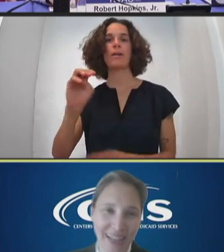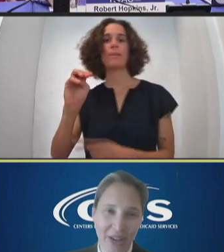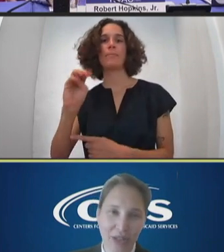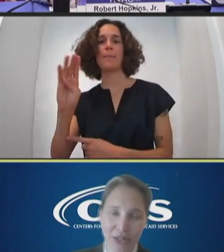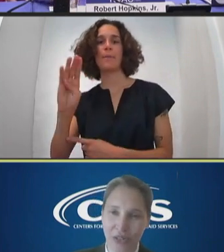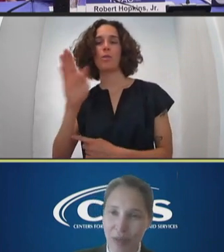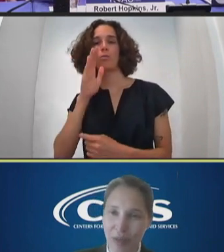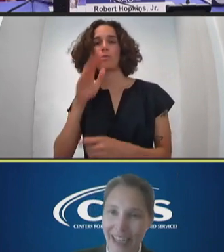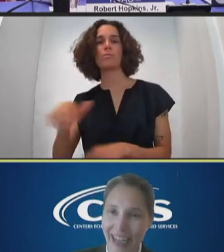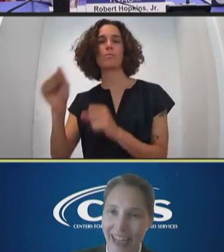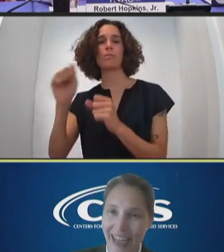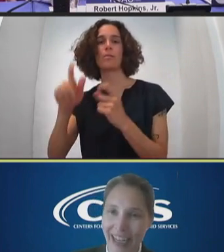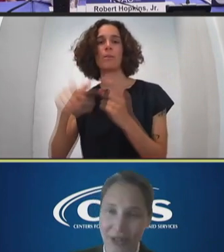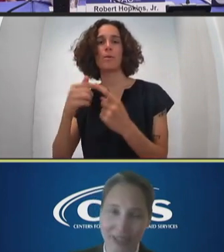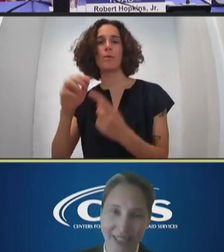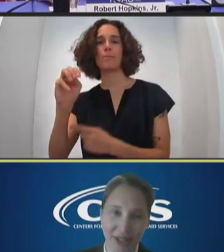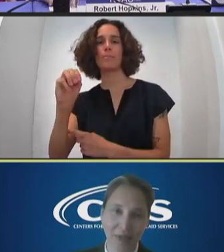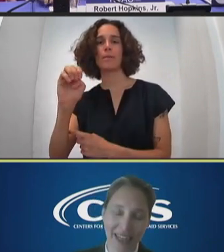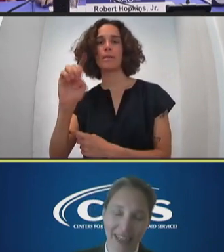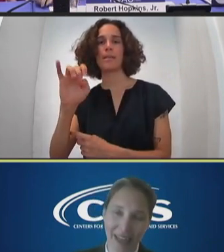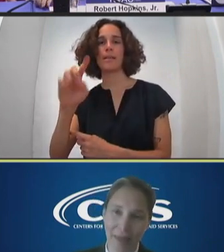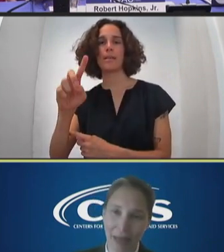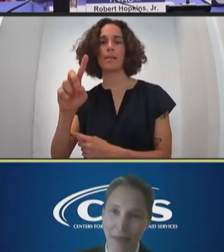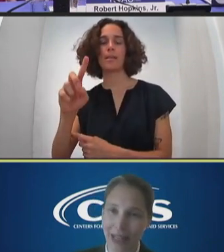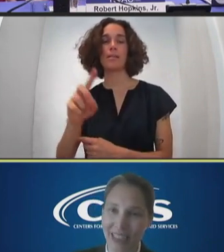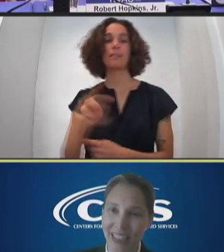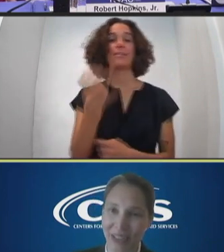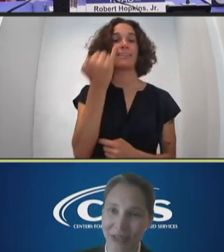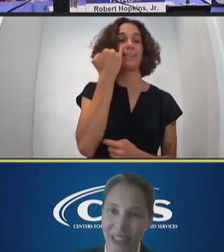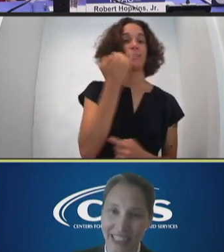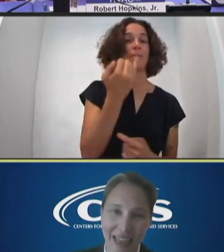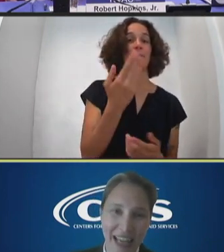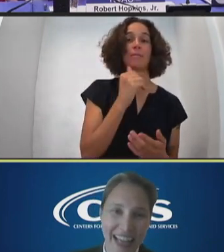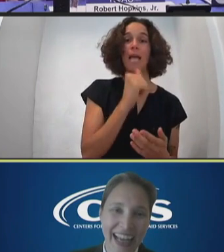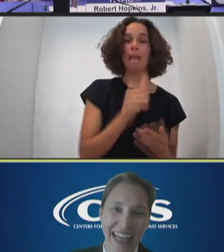all of you have made it a hobby to research Medicare payment policy in your free time,